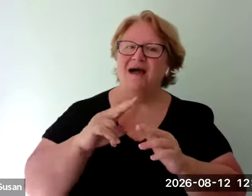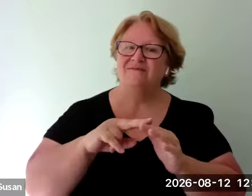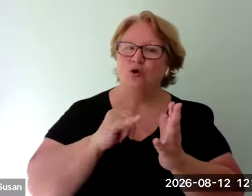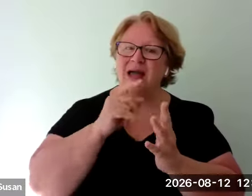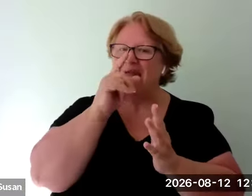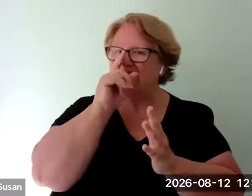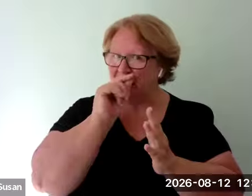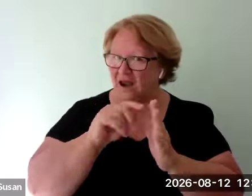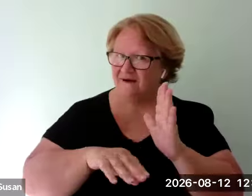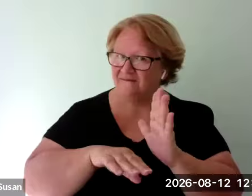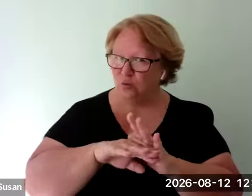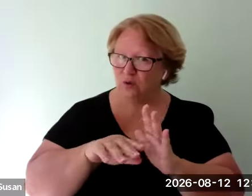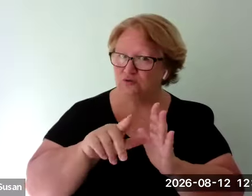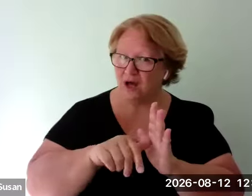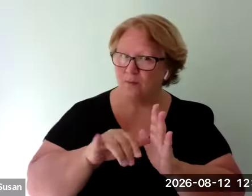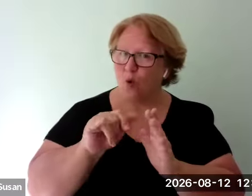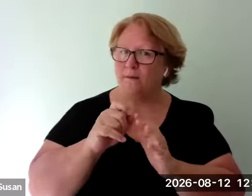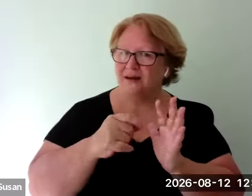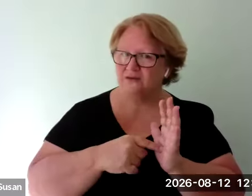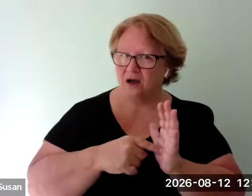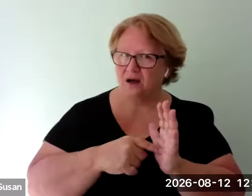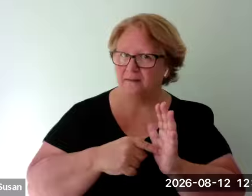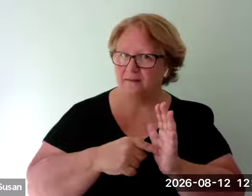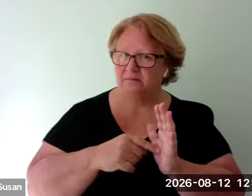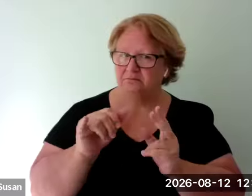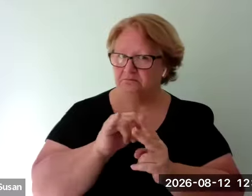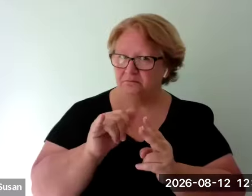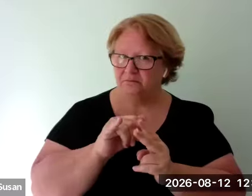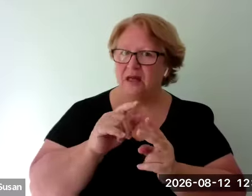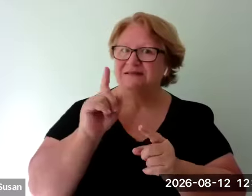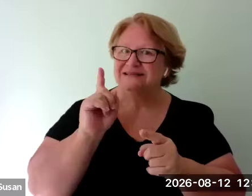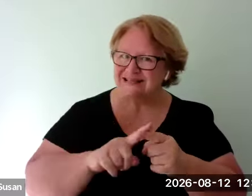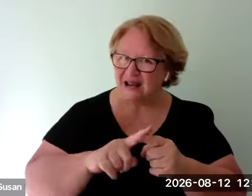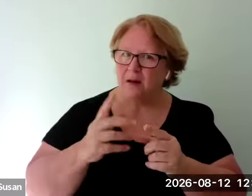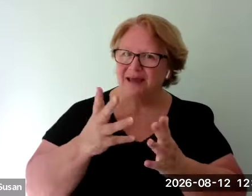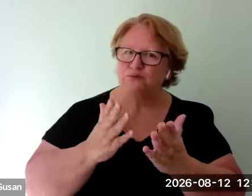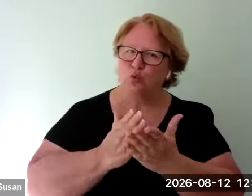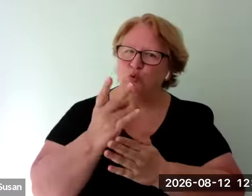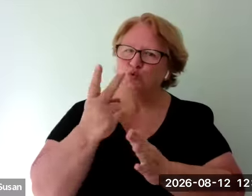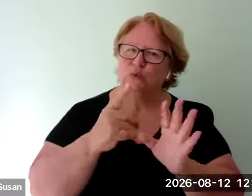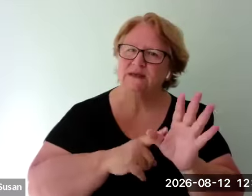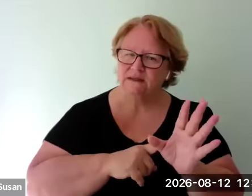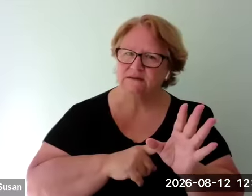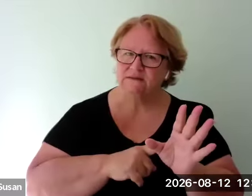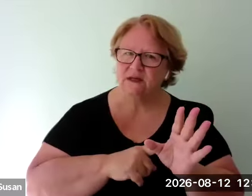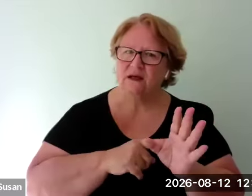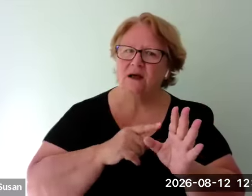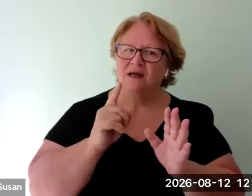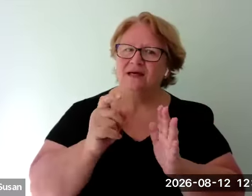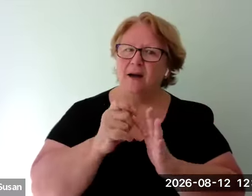is why it is important that a host institution is engaged. The Fellowship can be full- time or part-time. Either way